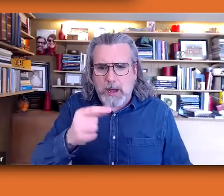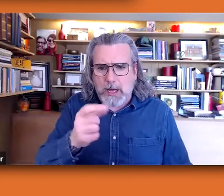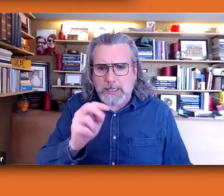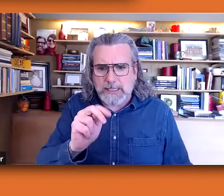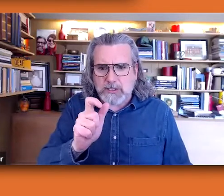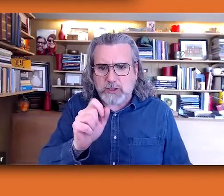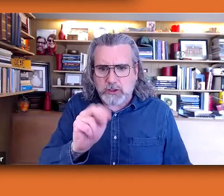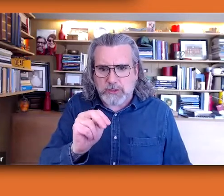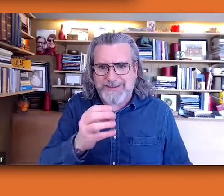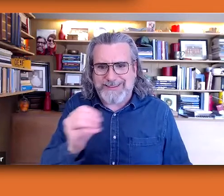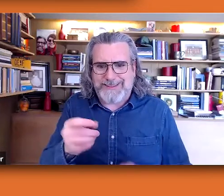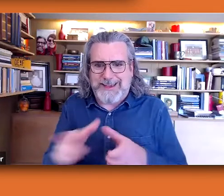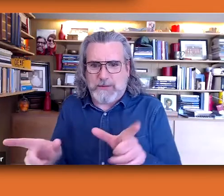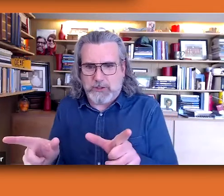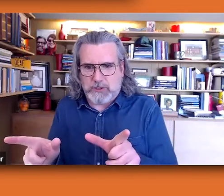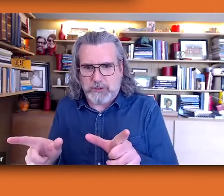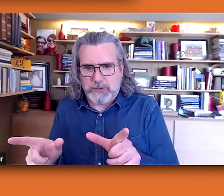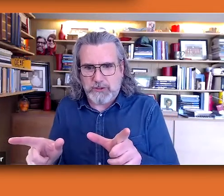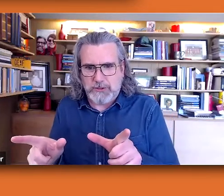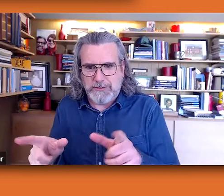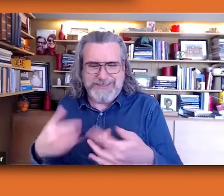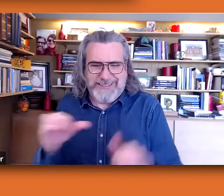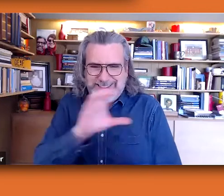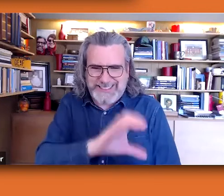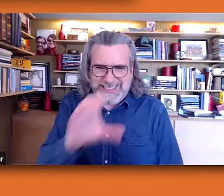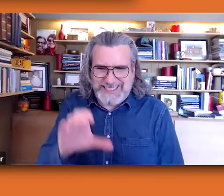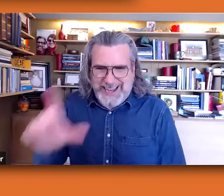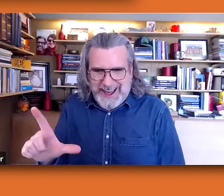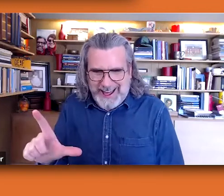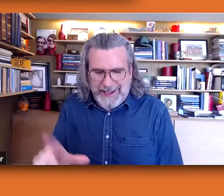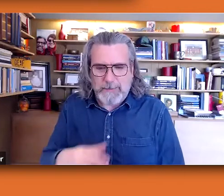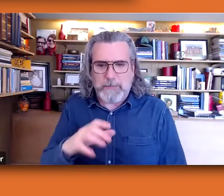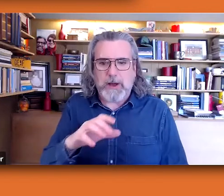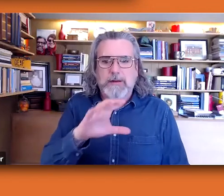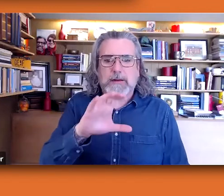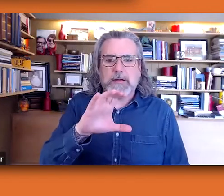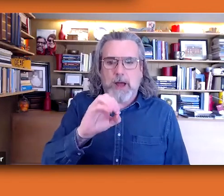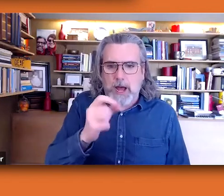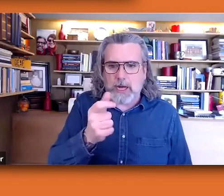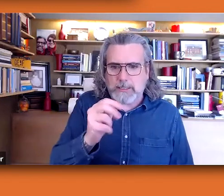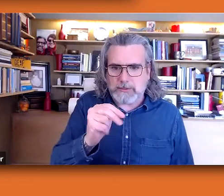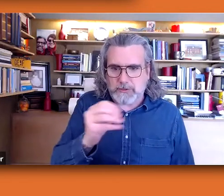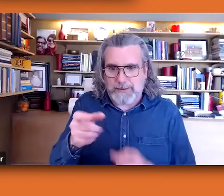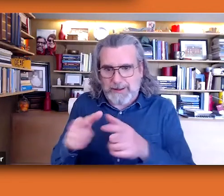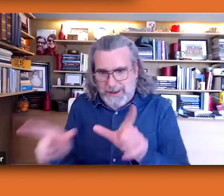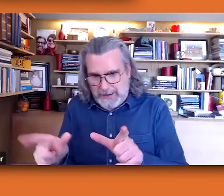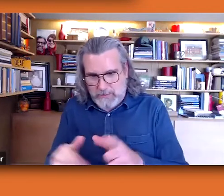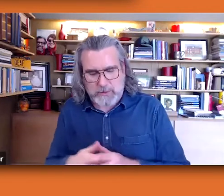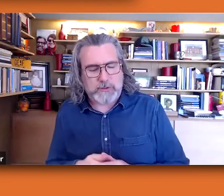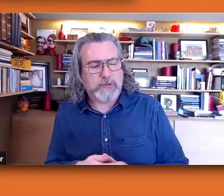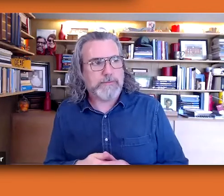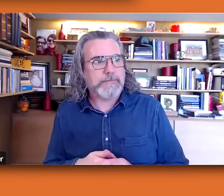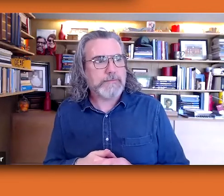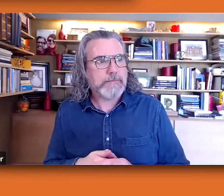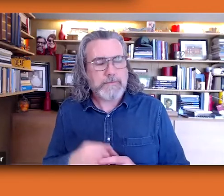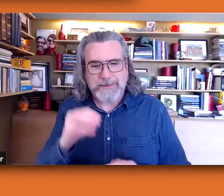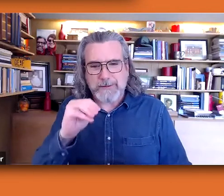the Center on Cognition and Language. It was still the CCL, but it was the Center on Cognition and Language.